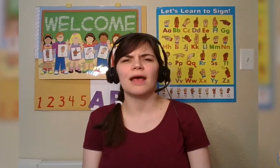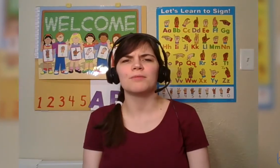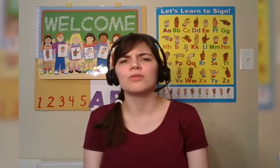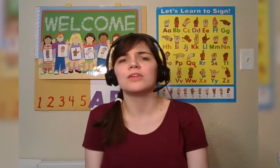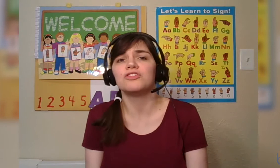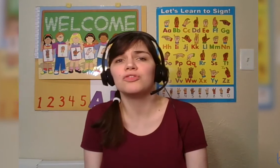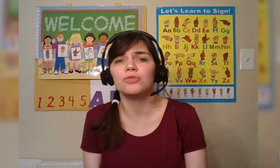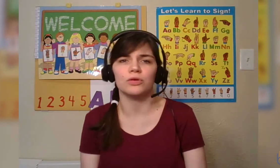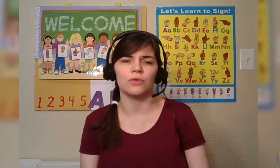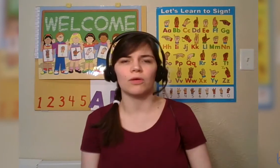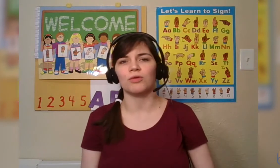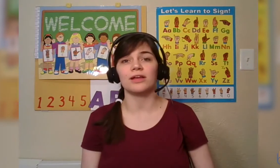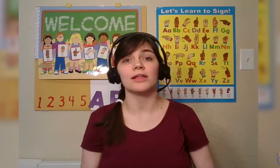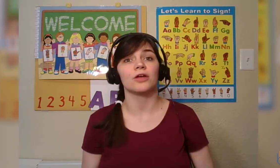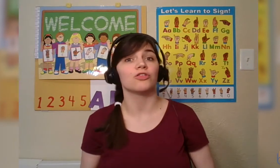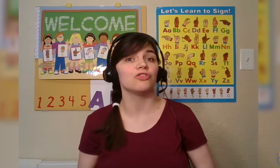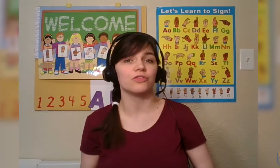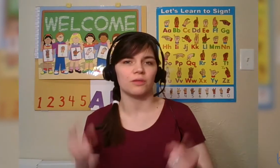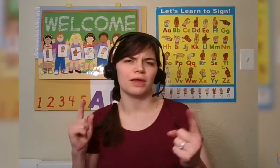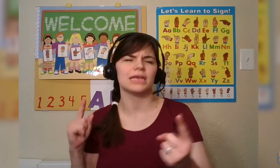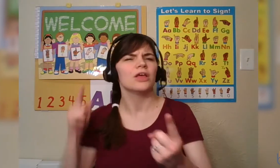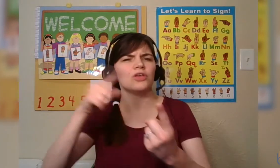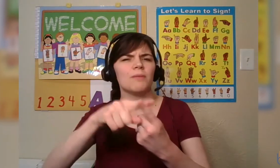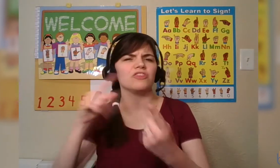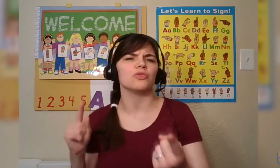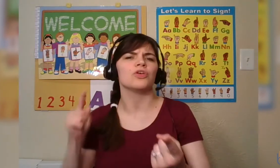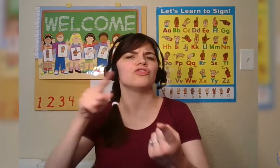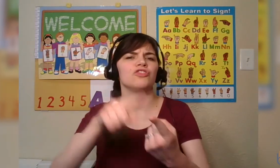"Happy birthday to you," or "I'm writing a letter to somebody," you might do, "to."